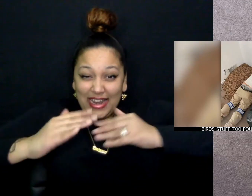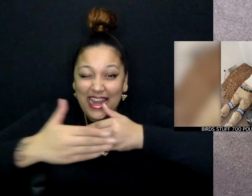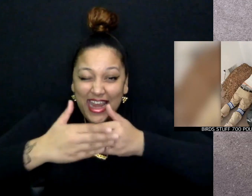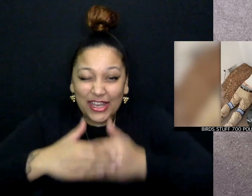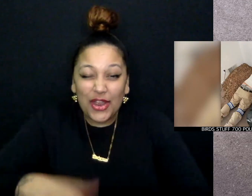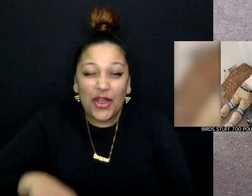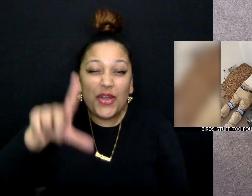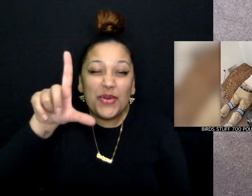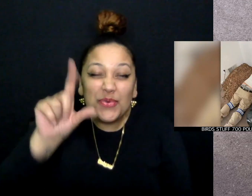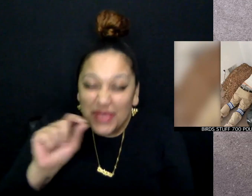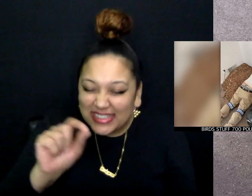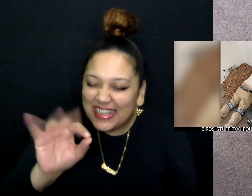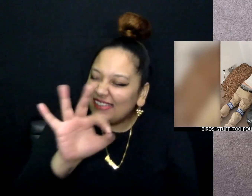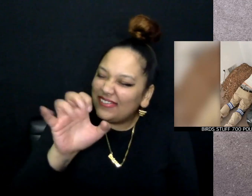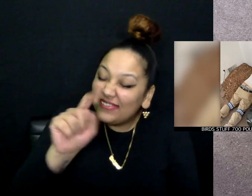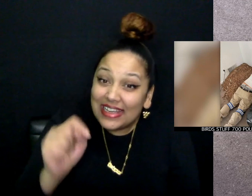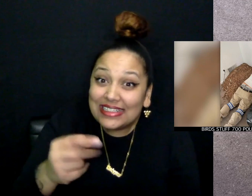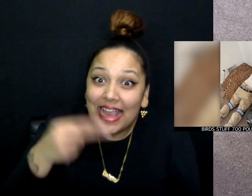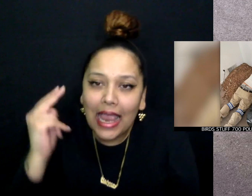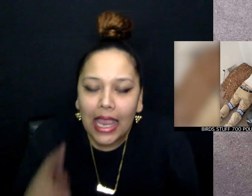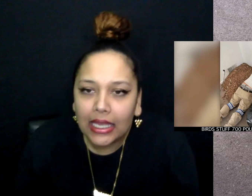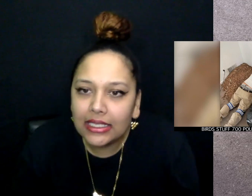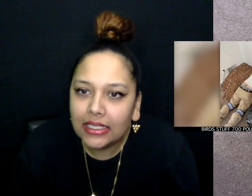That is so cool. So cool.